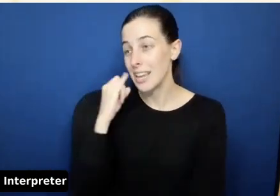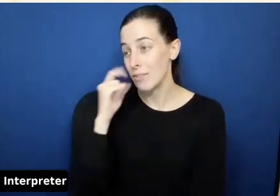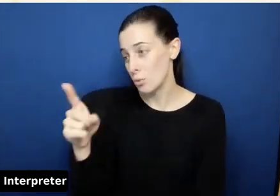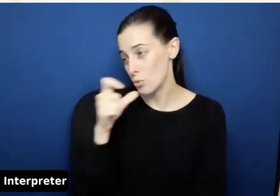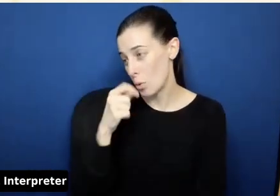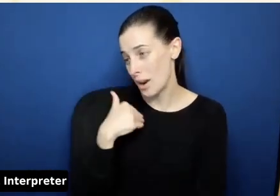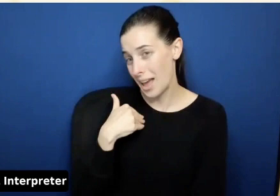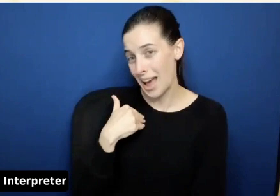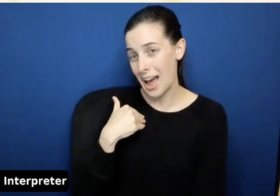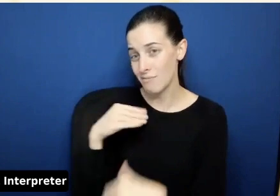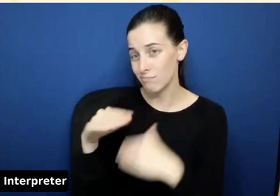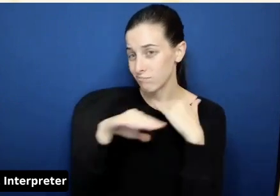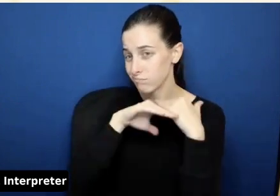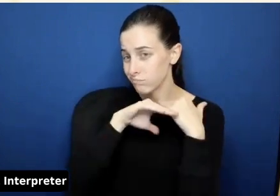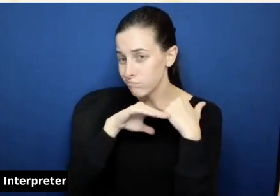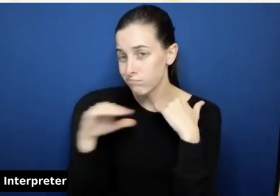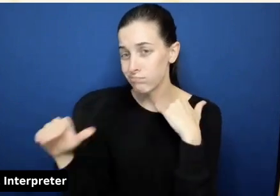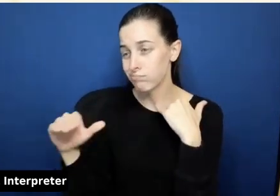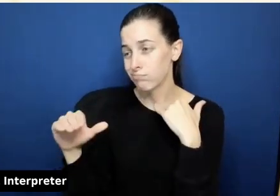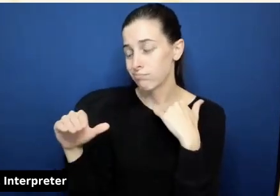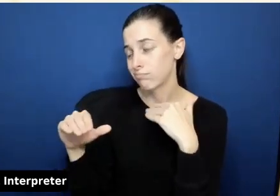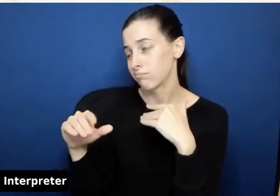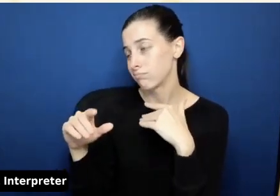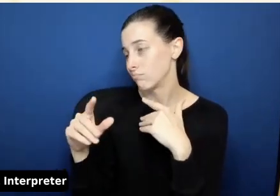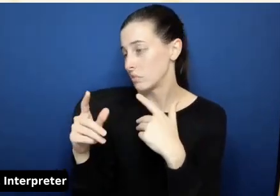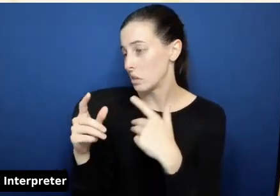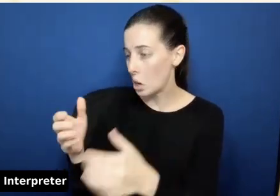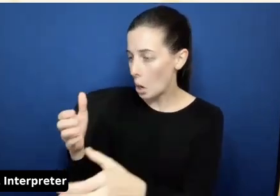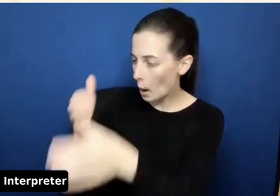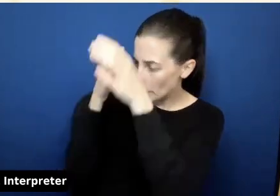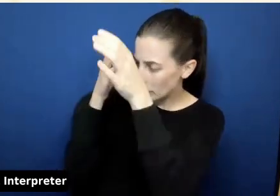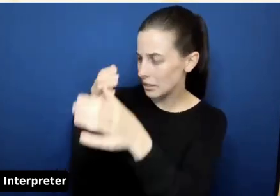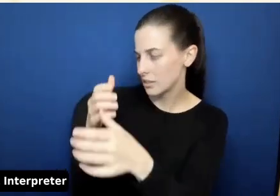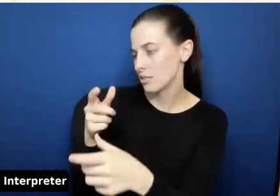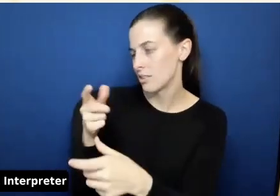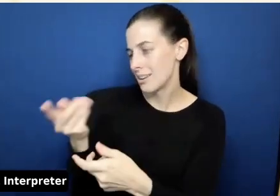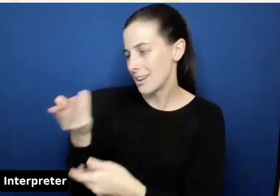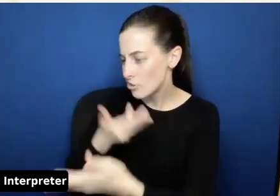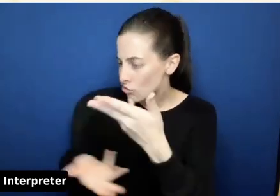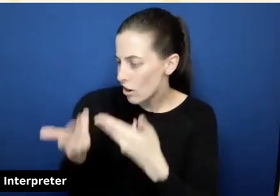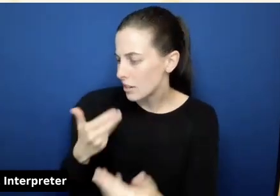or you are not having some interactive controls, then of course you can do it without ARIA.